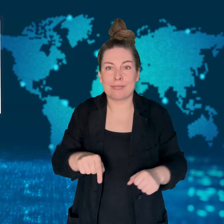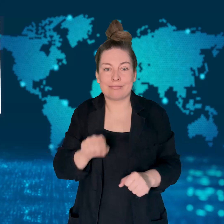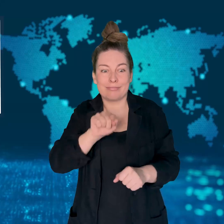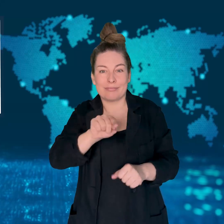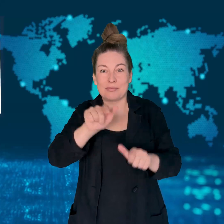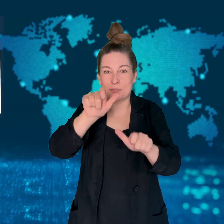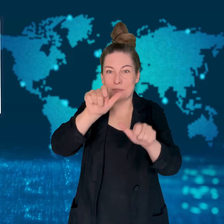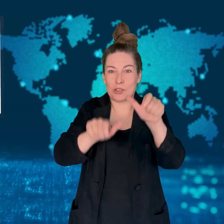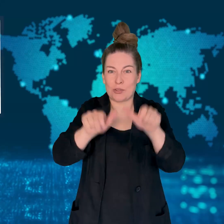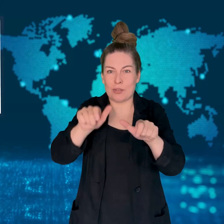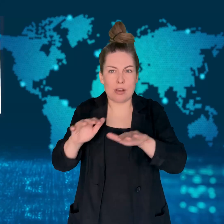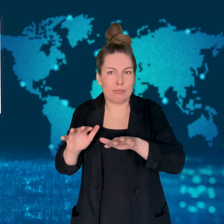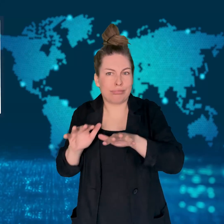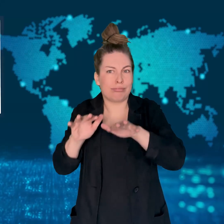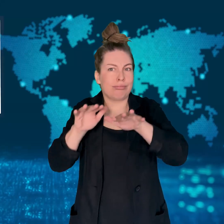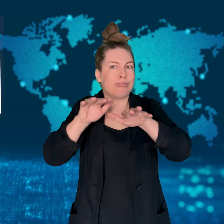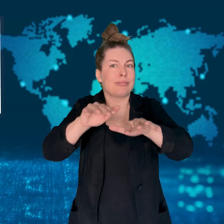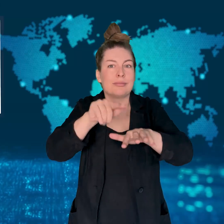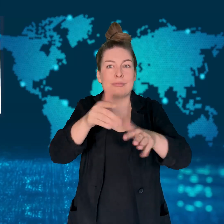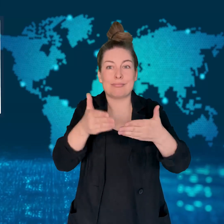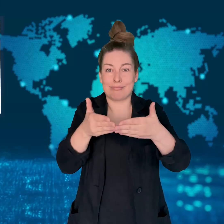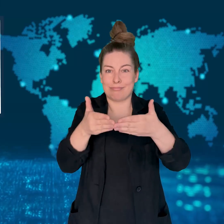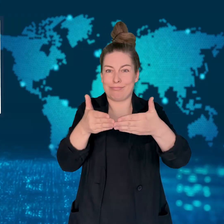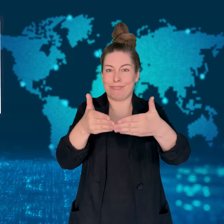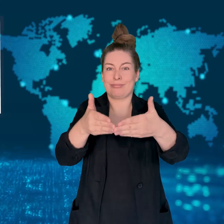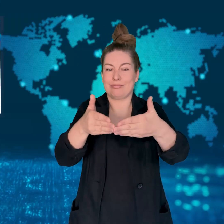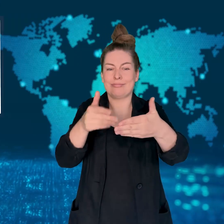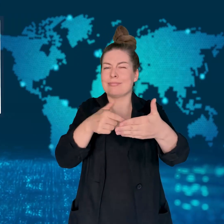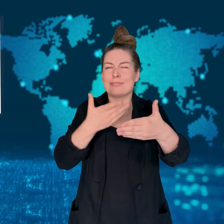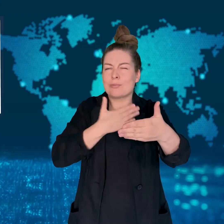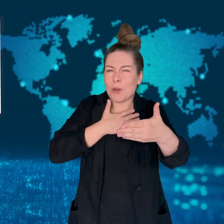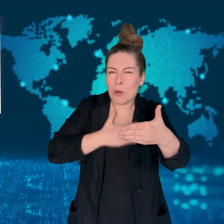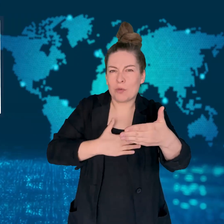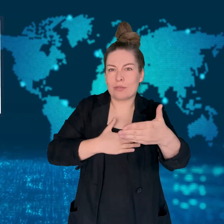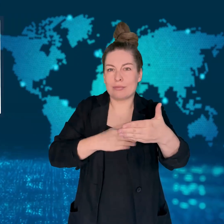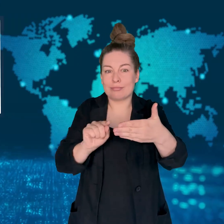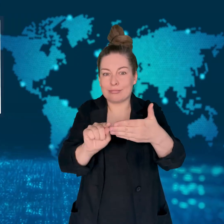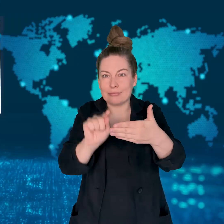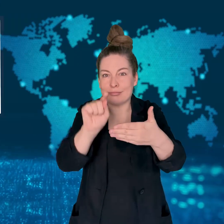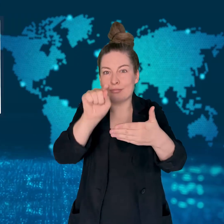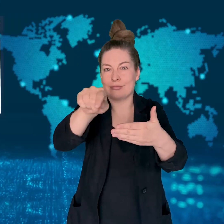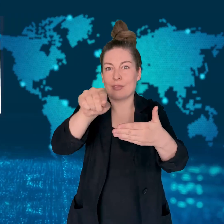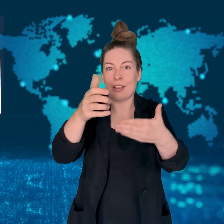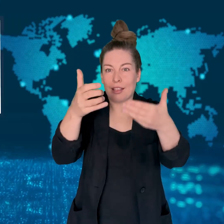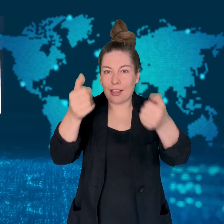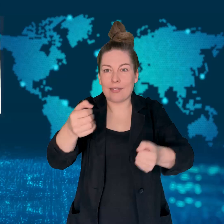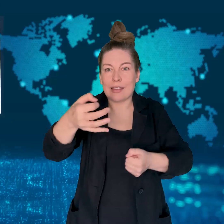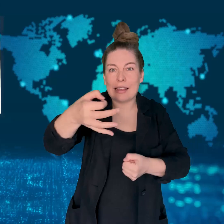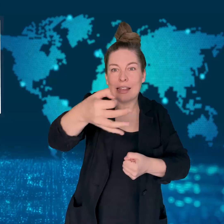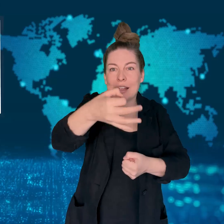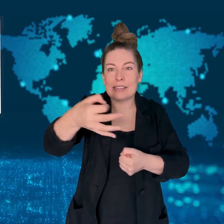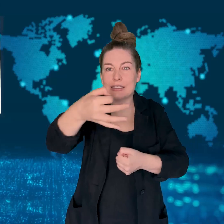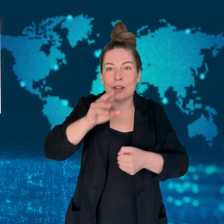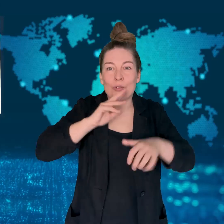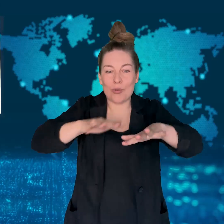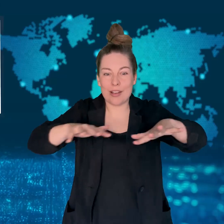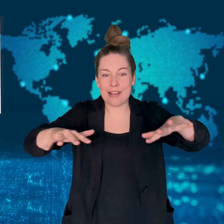misinformation and panic spread.